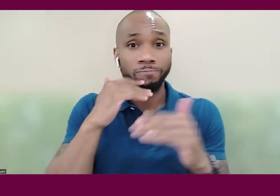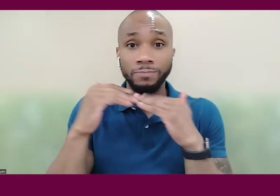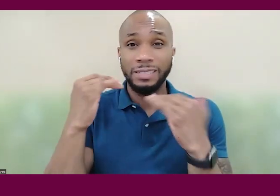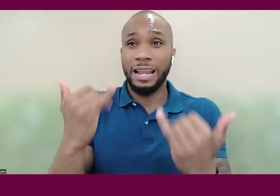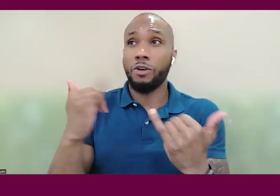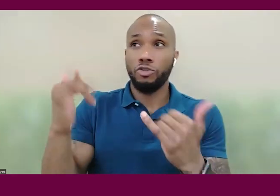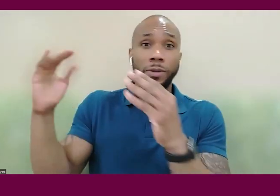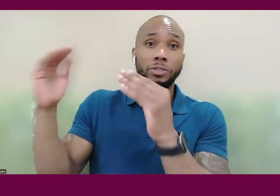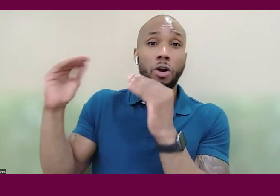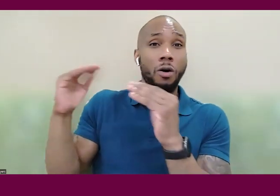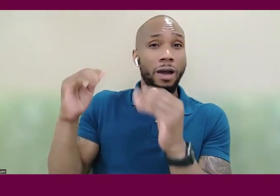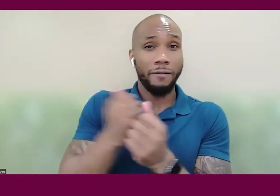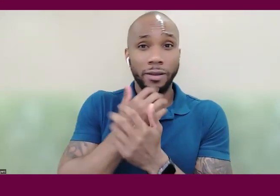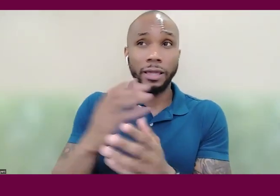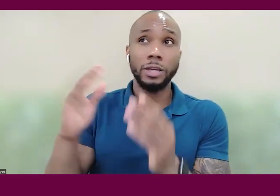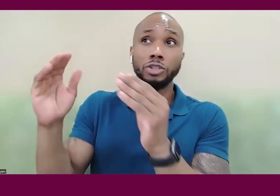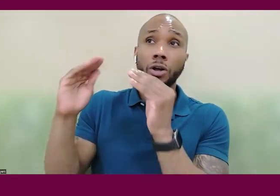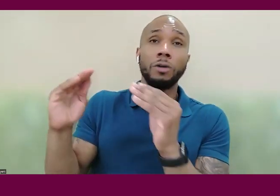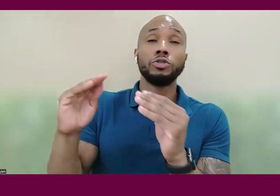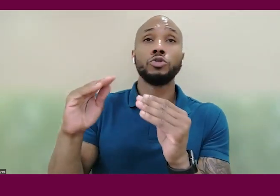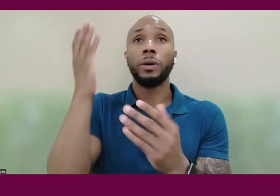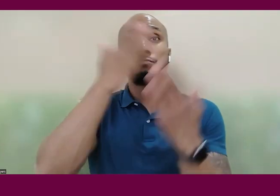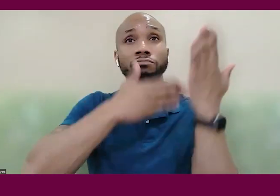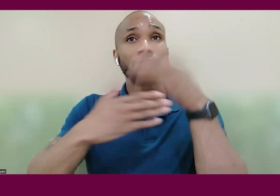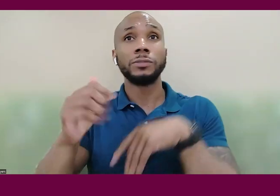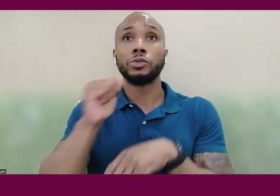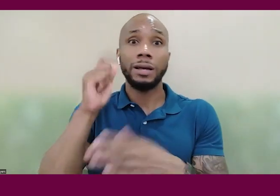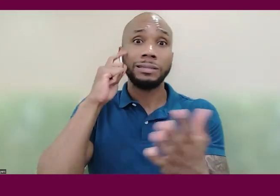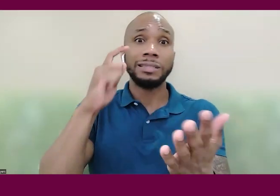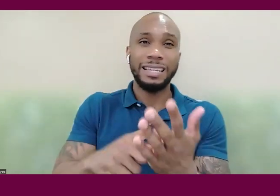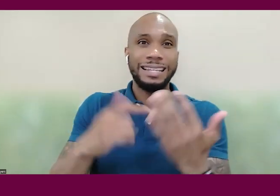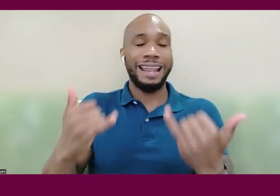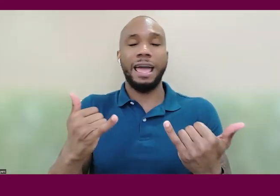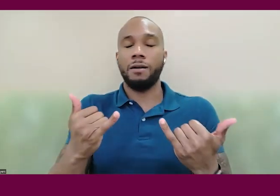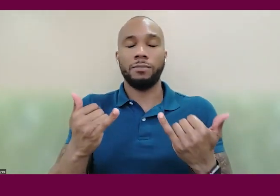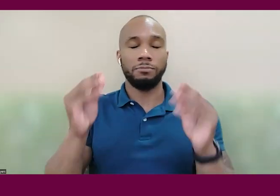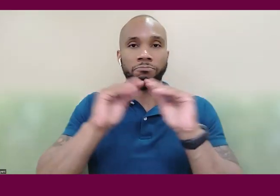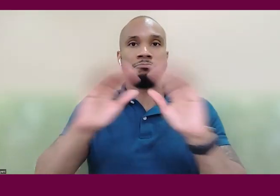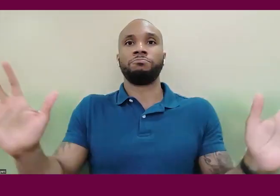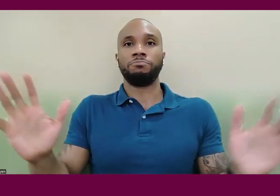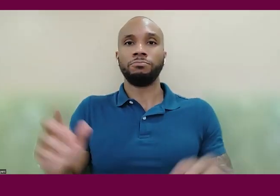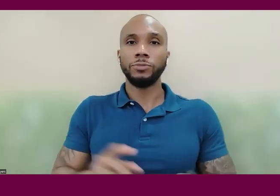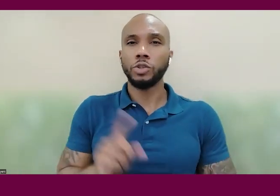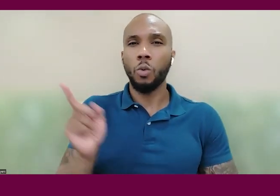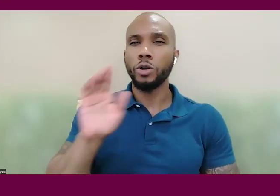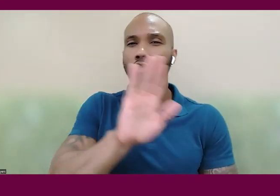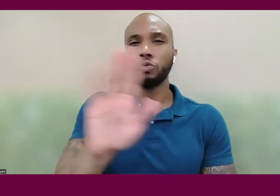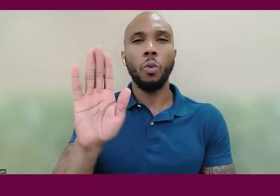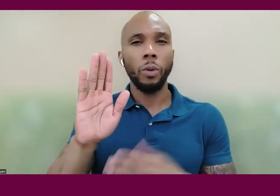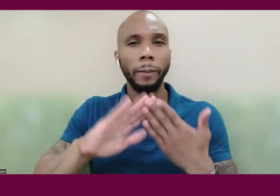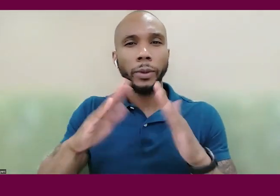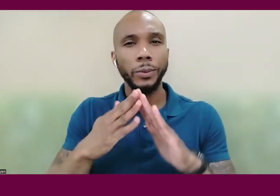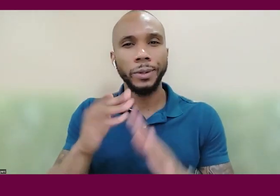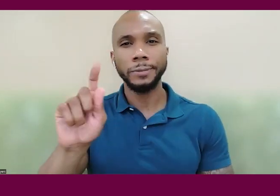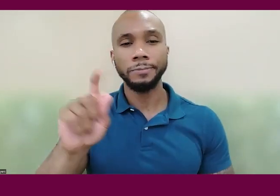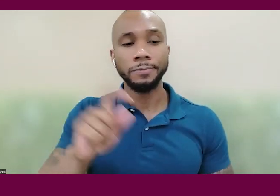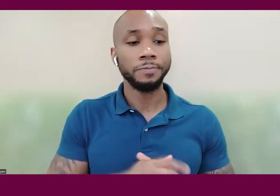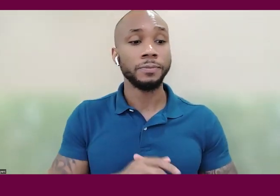all the things you've been taught to not see. Now you suddenly see it. Where's your community?